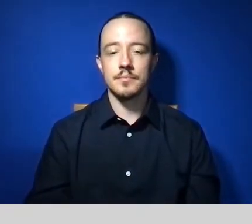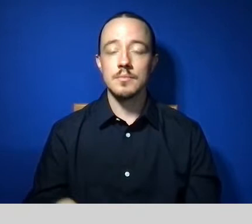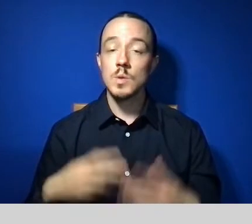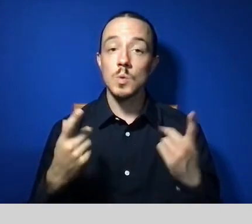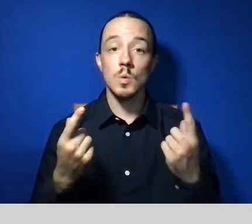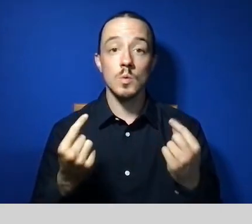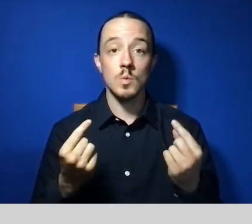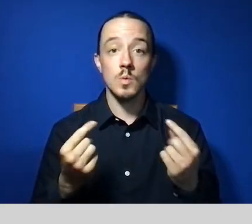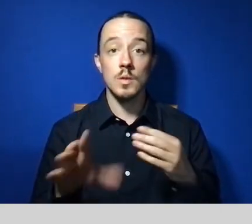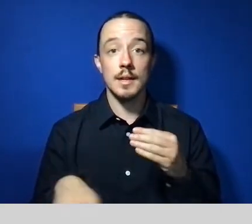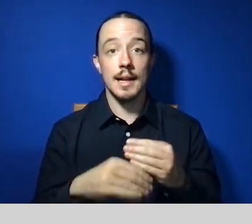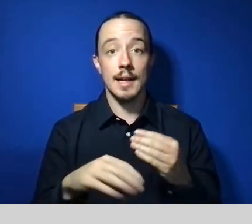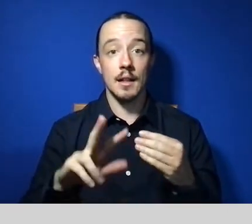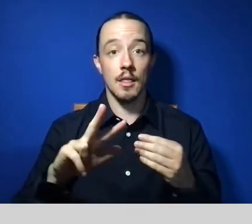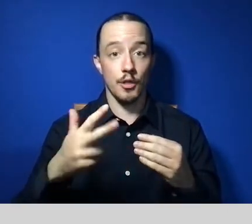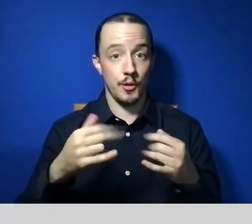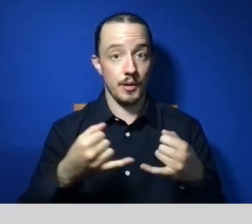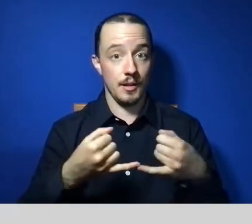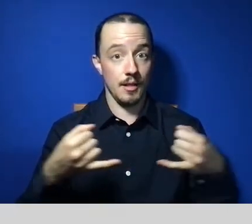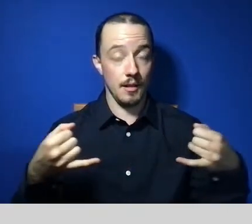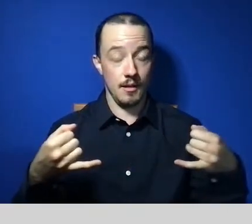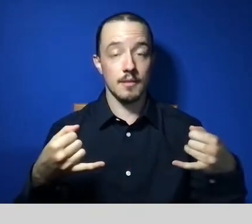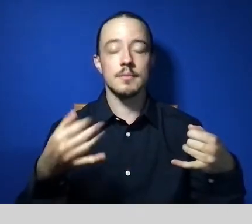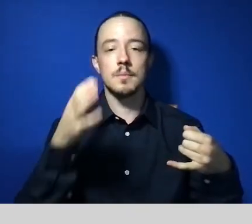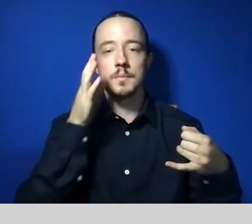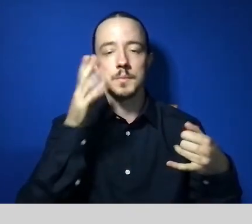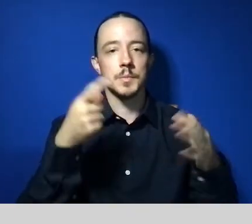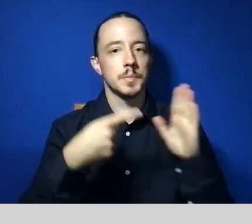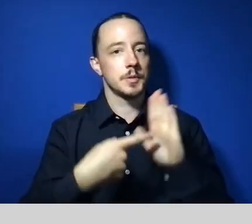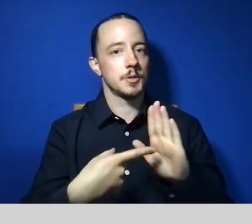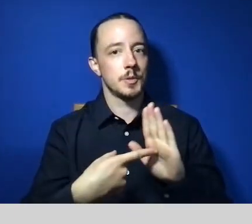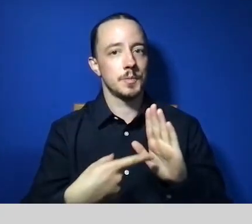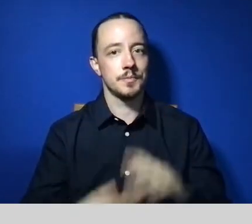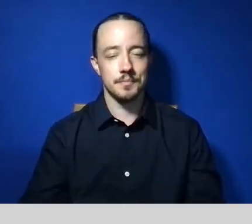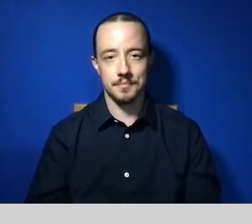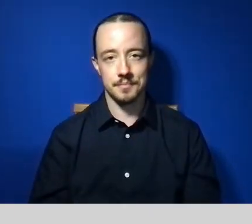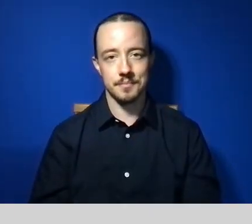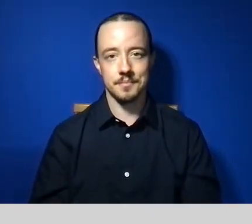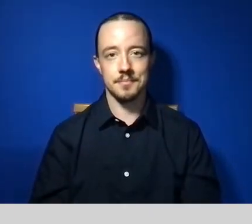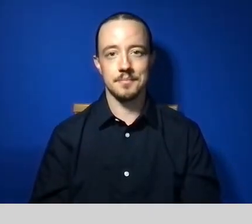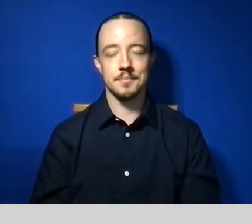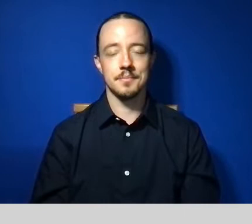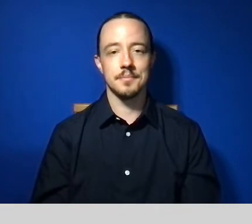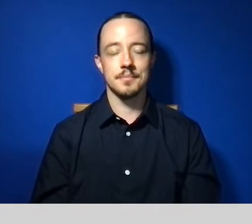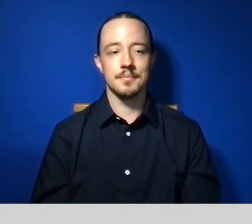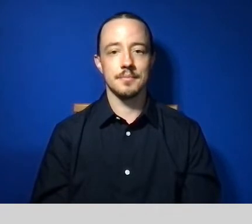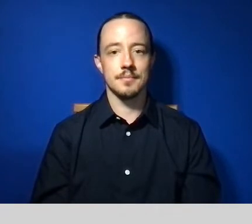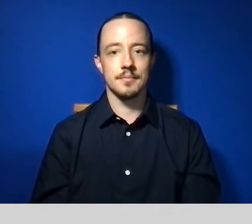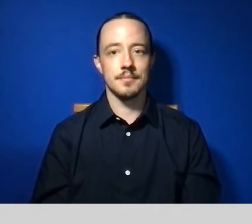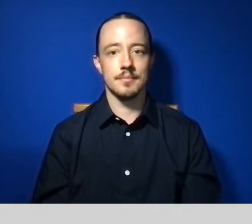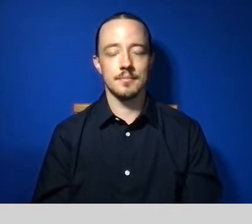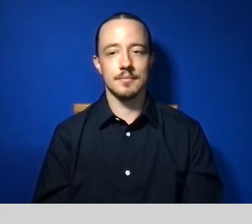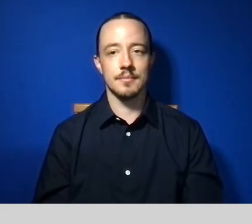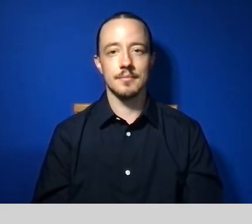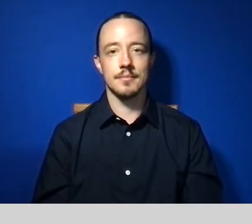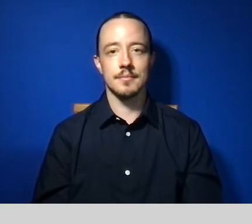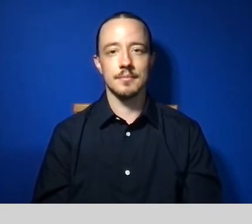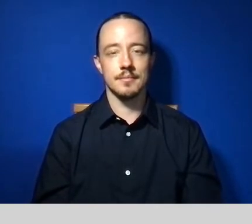And so the way to extend this to three groups is I'm gonna go over here in this example,